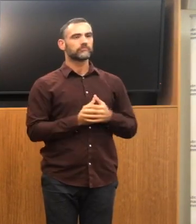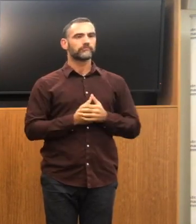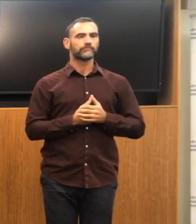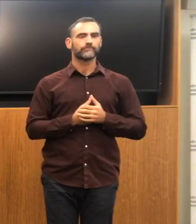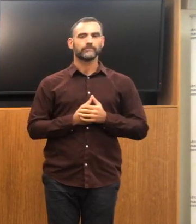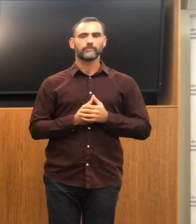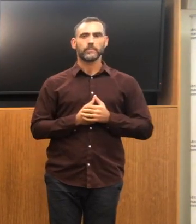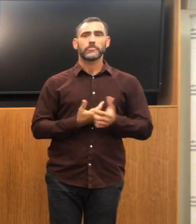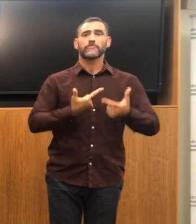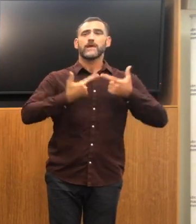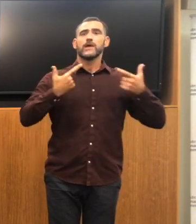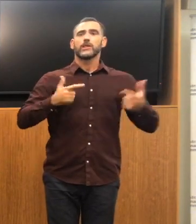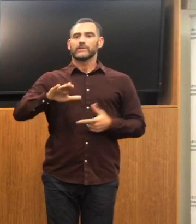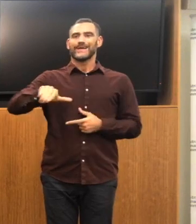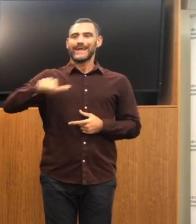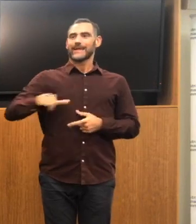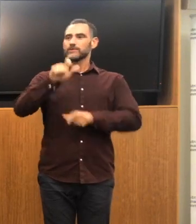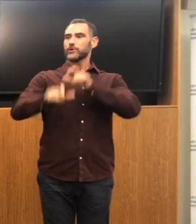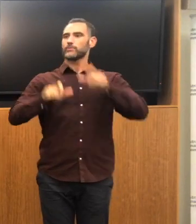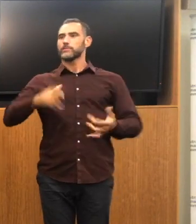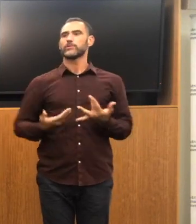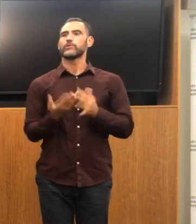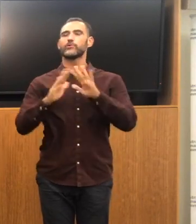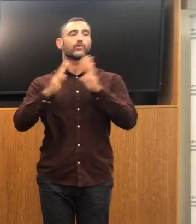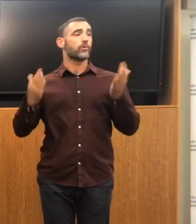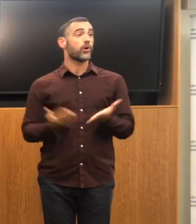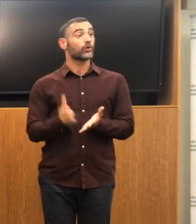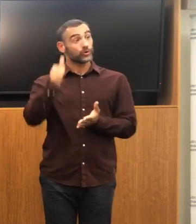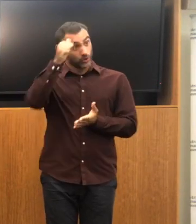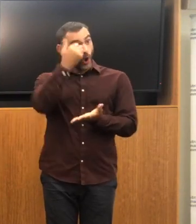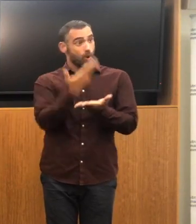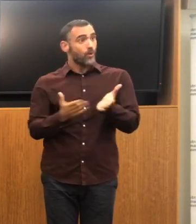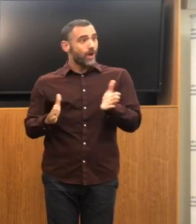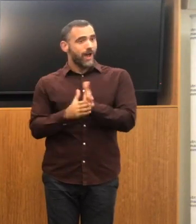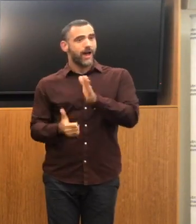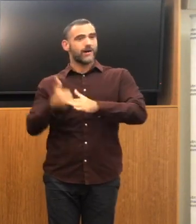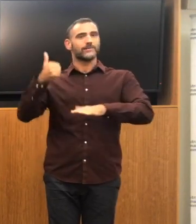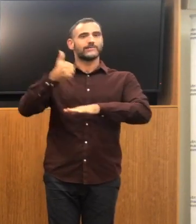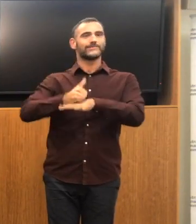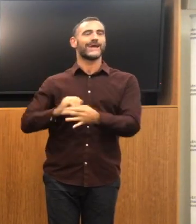who do know how to make camps accessible, how to make programs accessible.